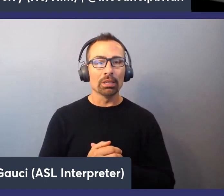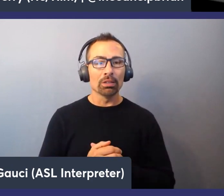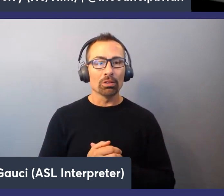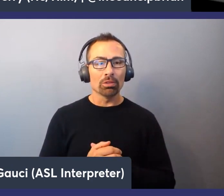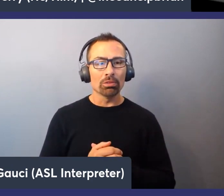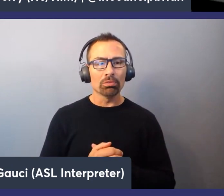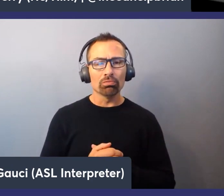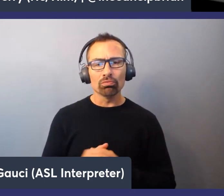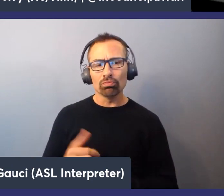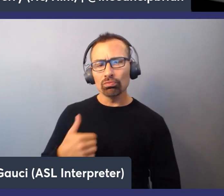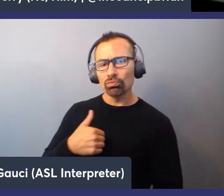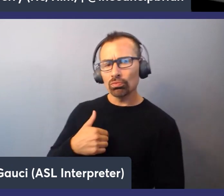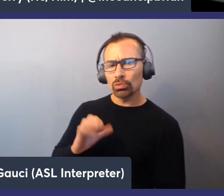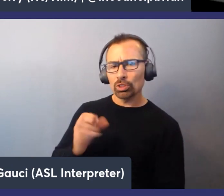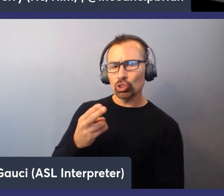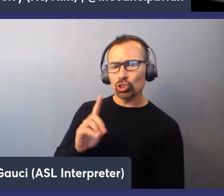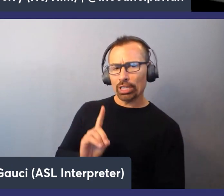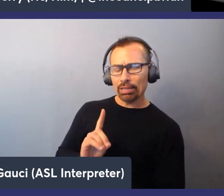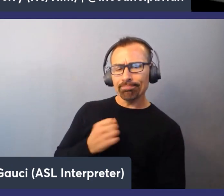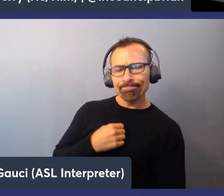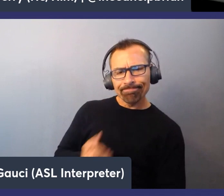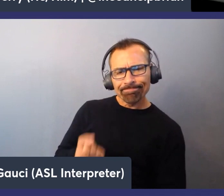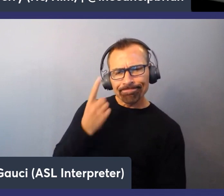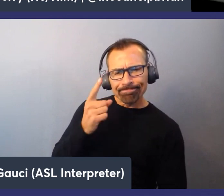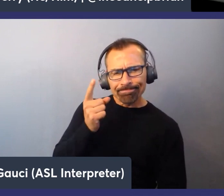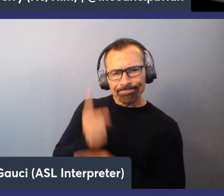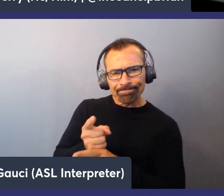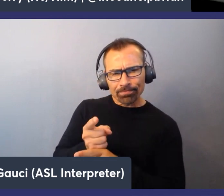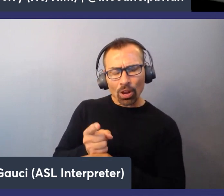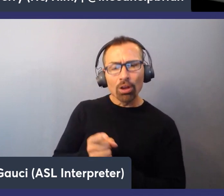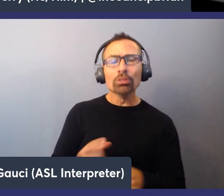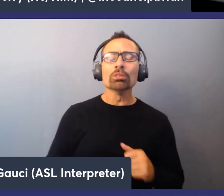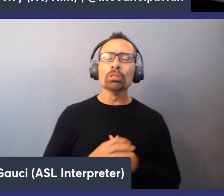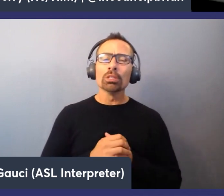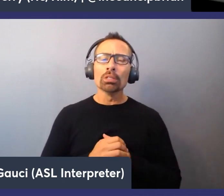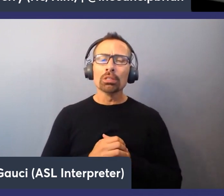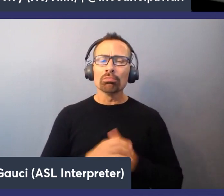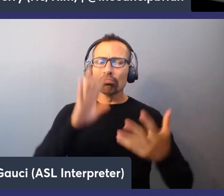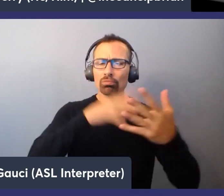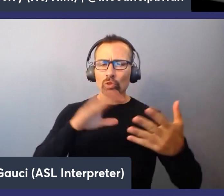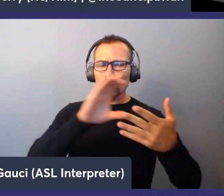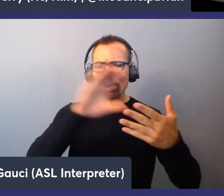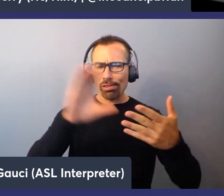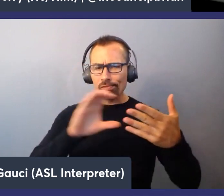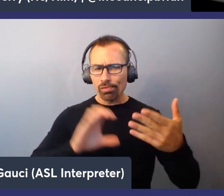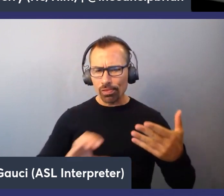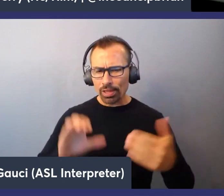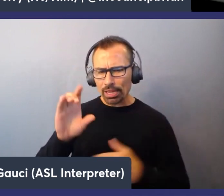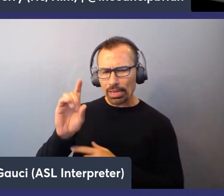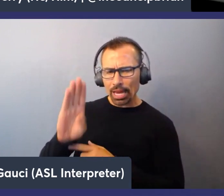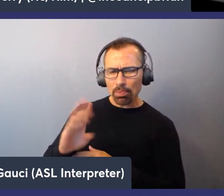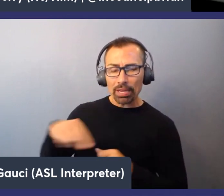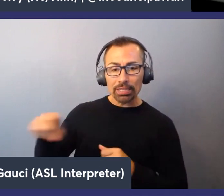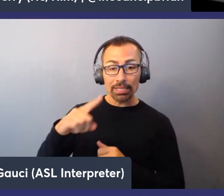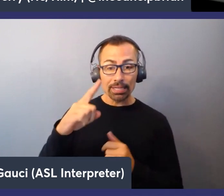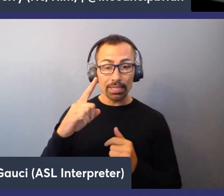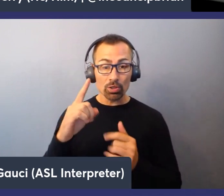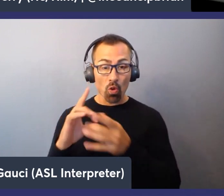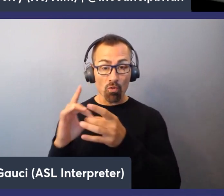they're designed to be able to pull this relationship pretty quickly. So the speed and transaction